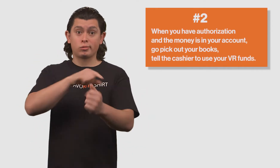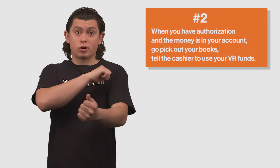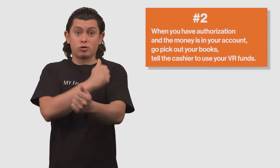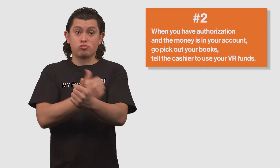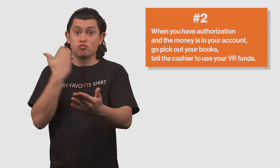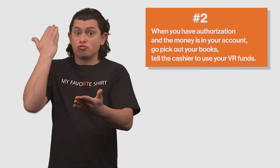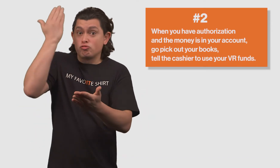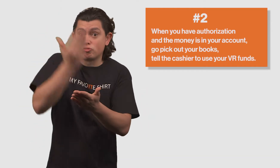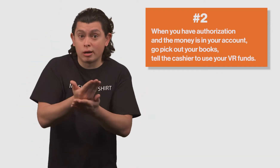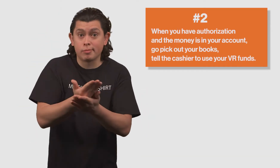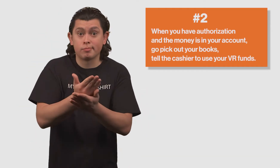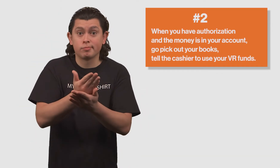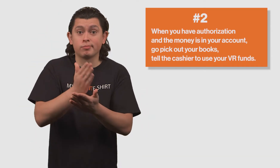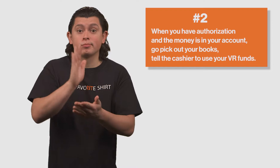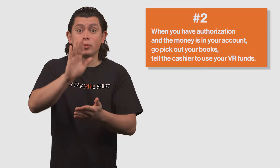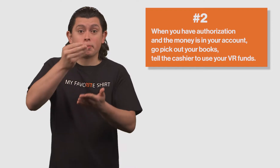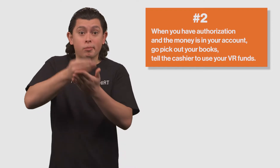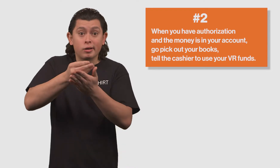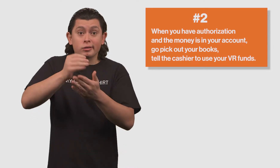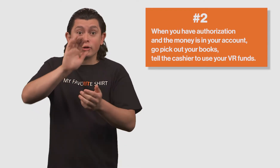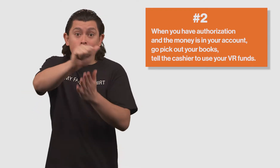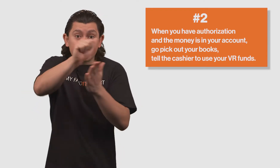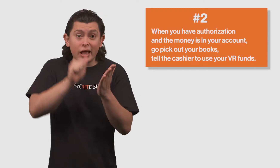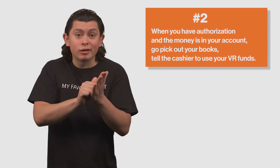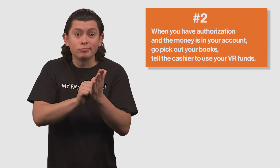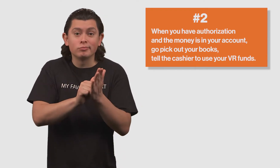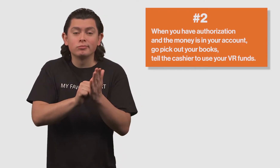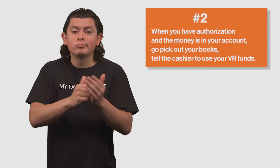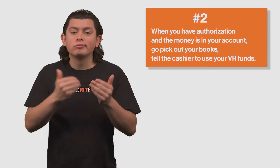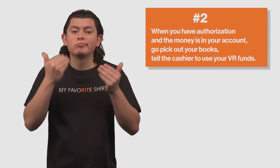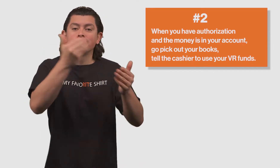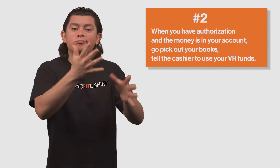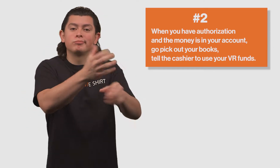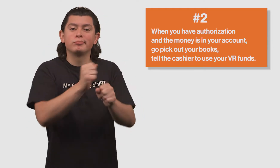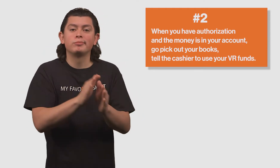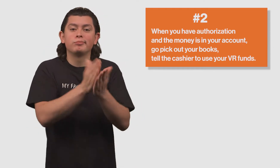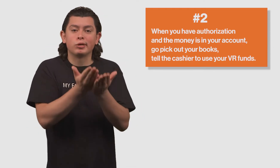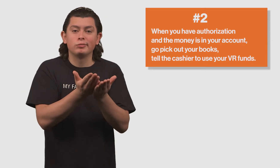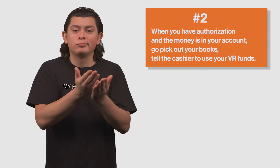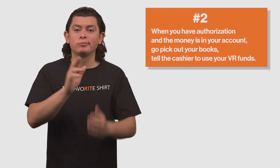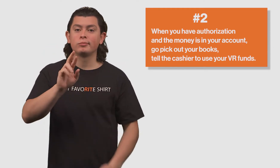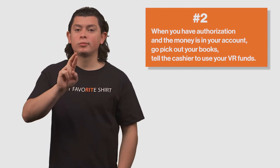WHEN THE AUTHORIZATION ARRIVES THERE AND THE MONEY IS IN YOUR ACCOUNT, YOU CAN GO PICK OUT THE BOOKS YOU NEED